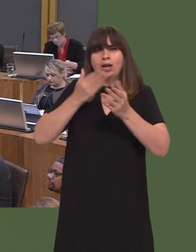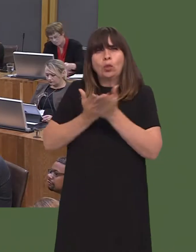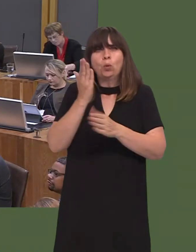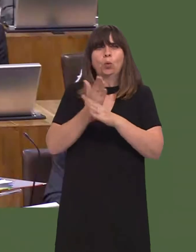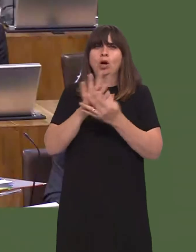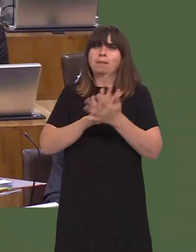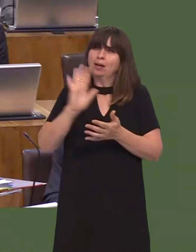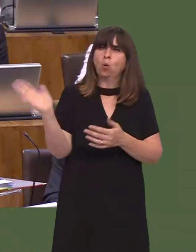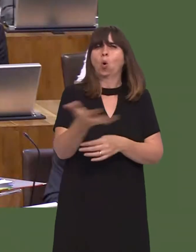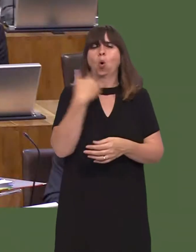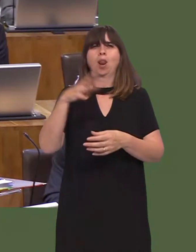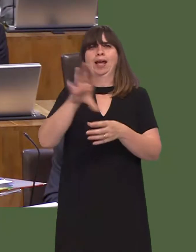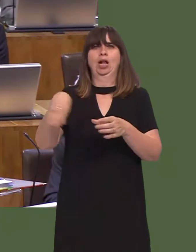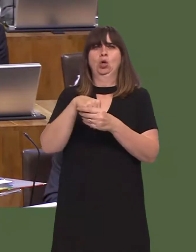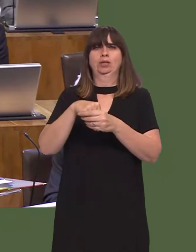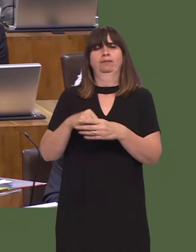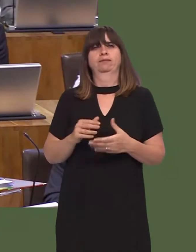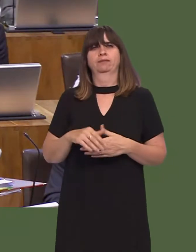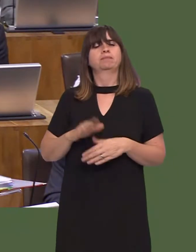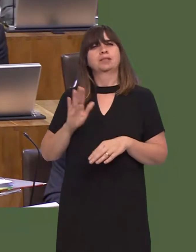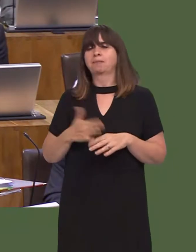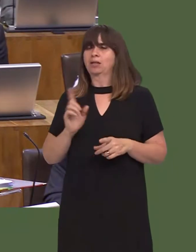learning remains inclusive for all, irrespective of need.